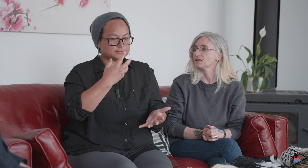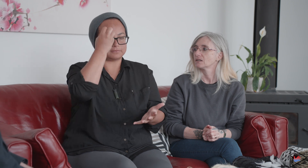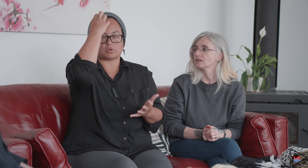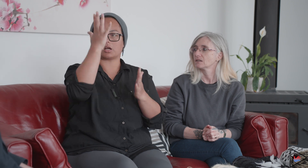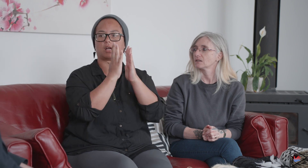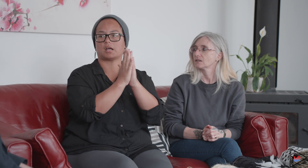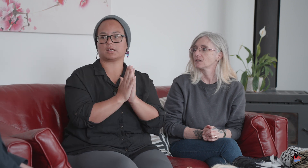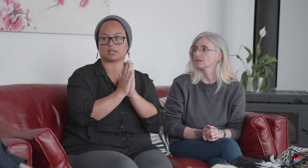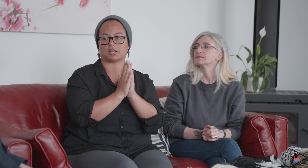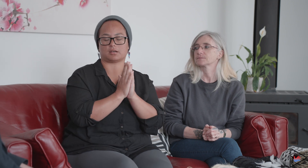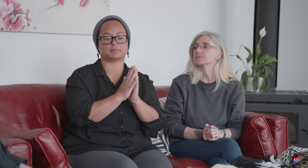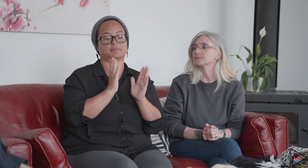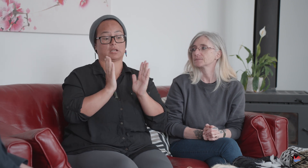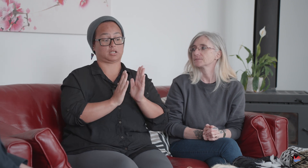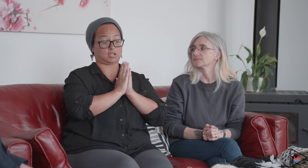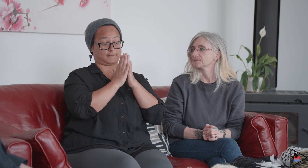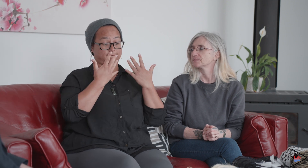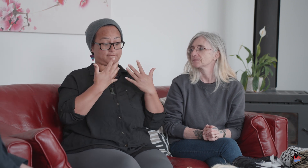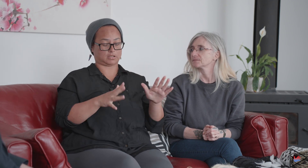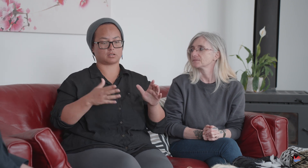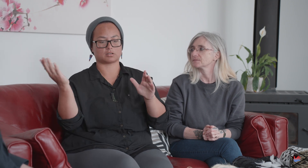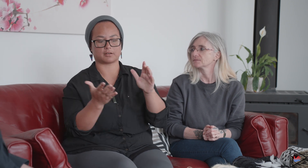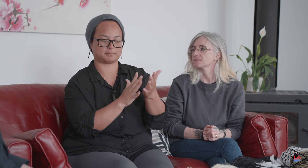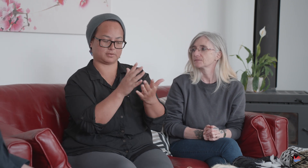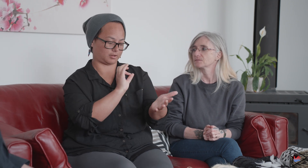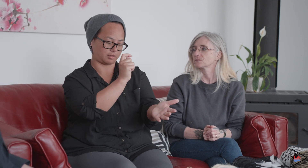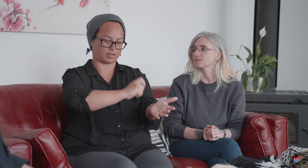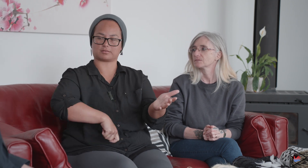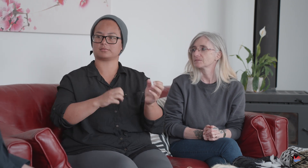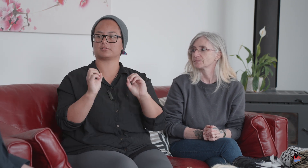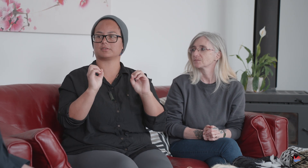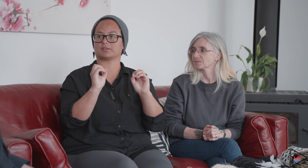showing respect for the plant and asking for guidance and protection so